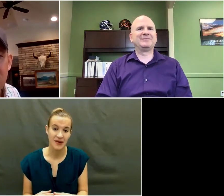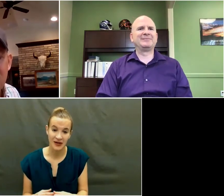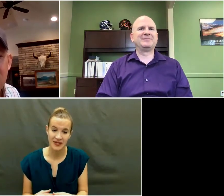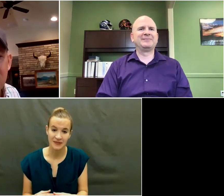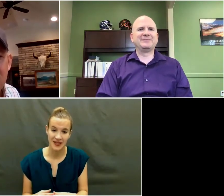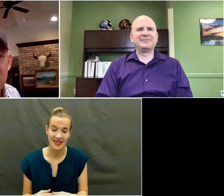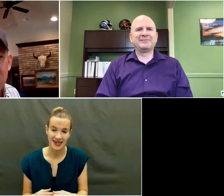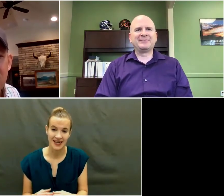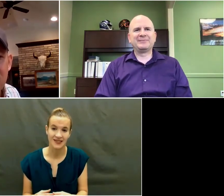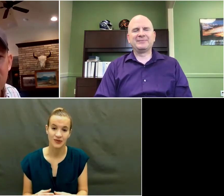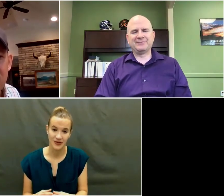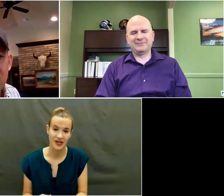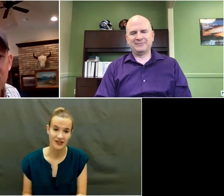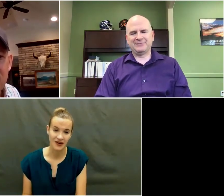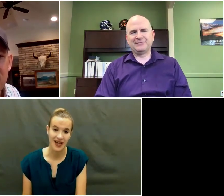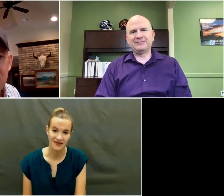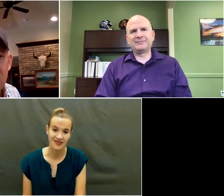Americans Disabilities Act has truly changed our lives.